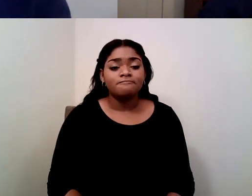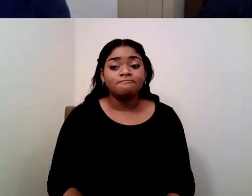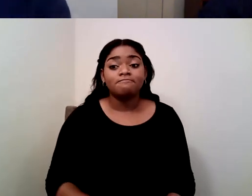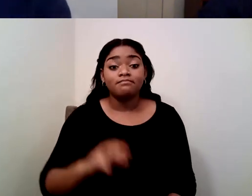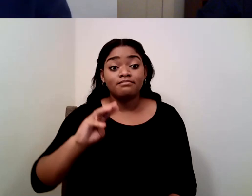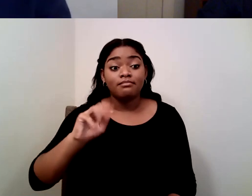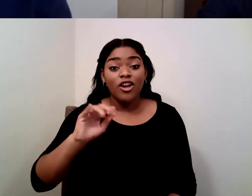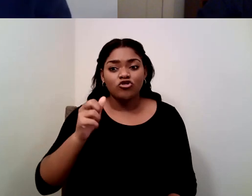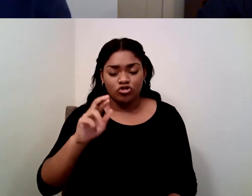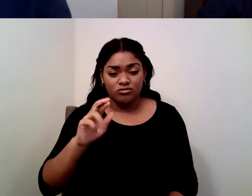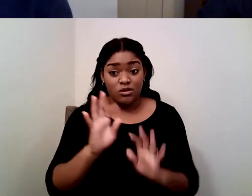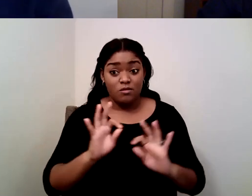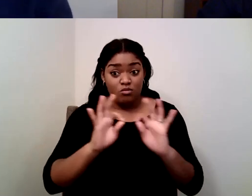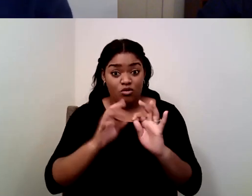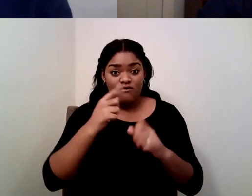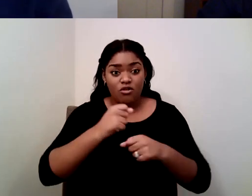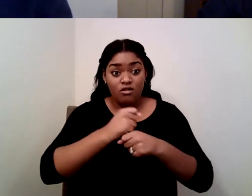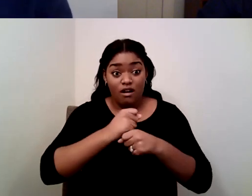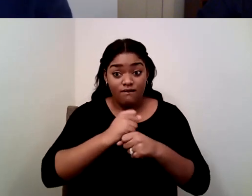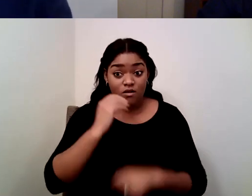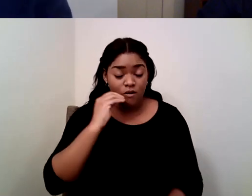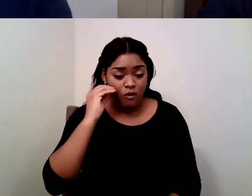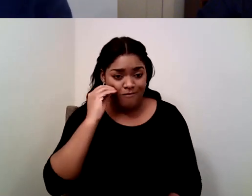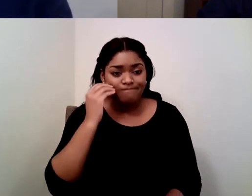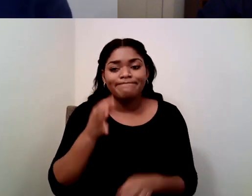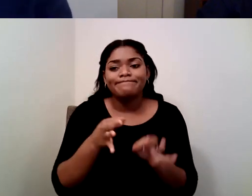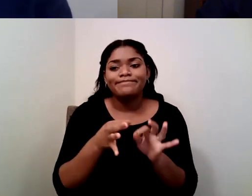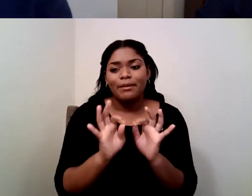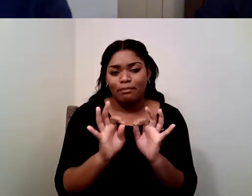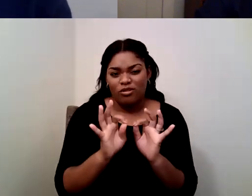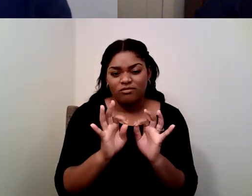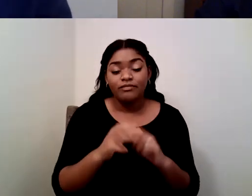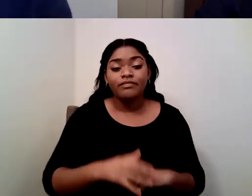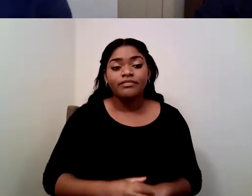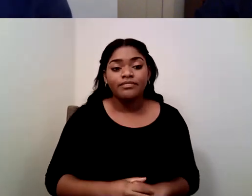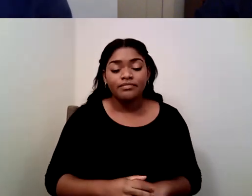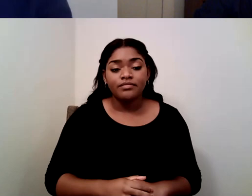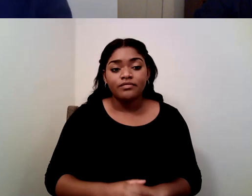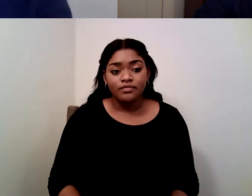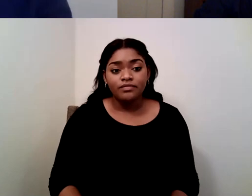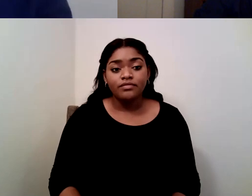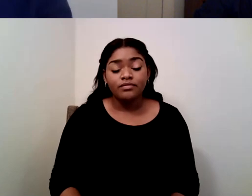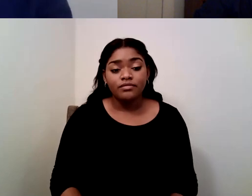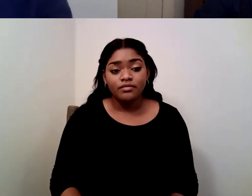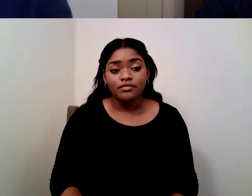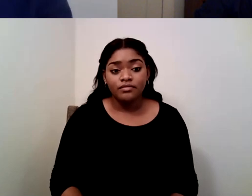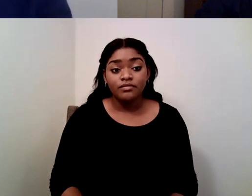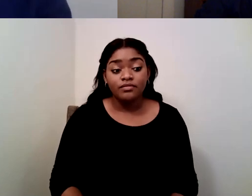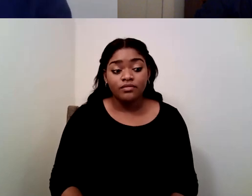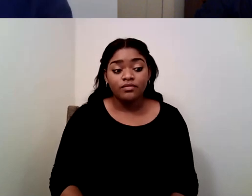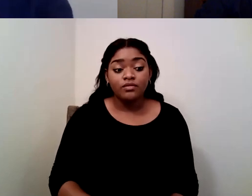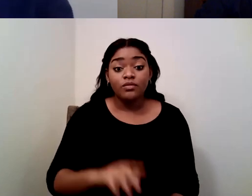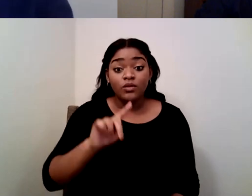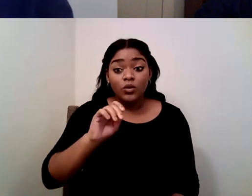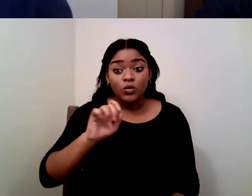The key for coffee at home is simple and one of the tools that we often talked